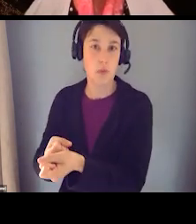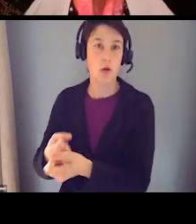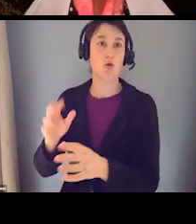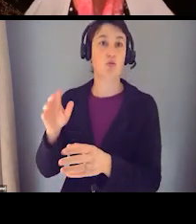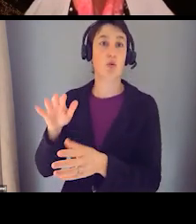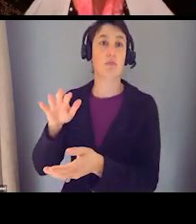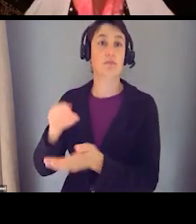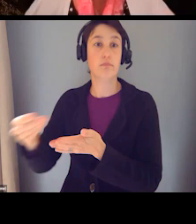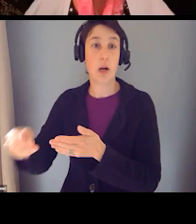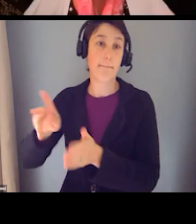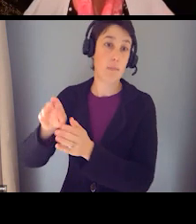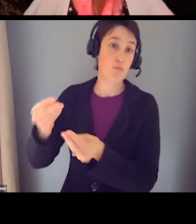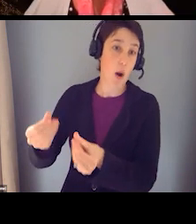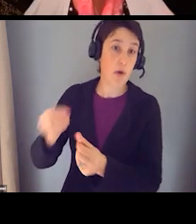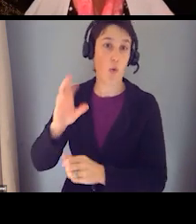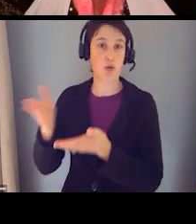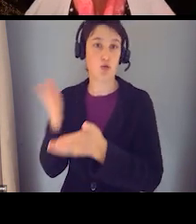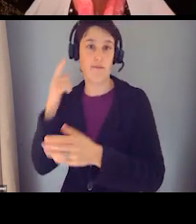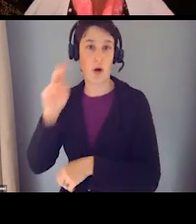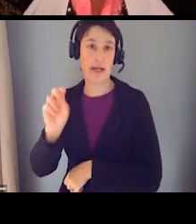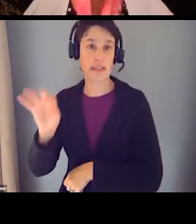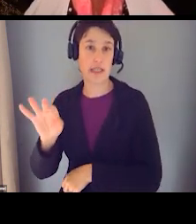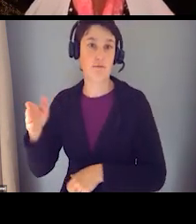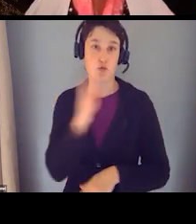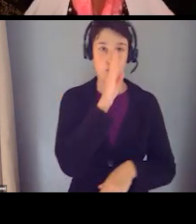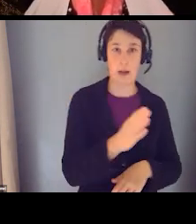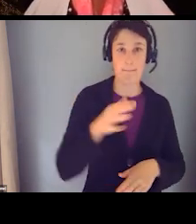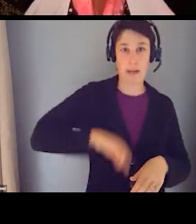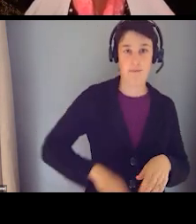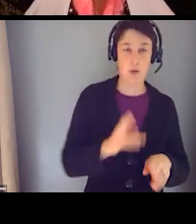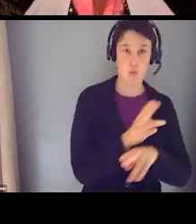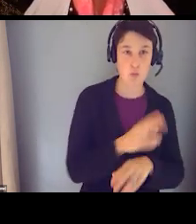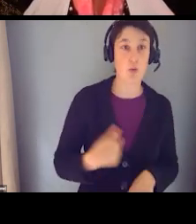We issue grants which are standard grants and continuing grants.